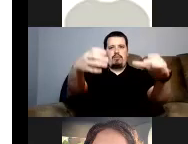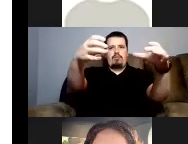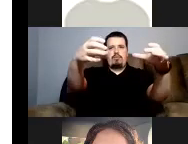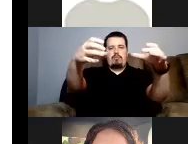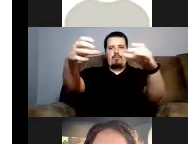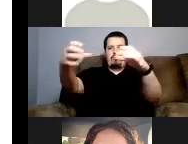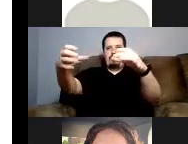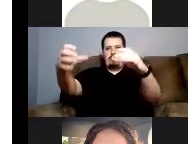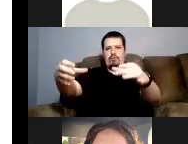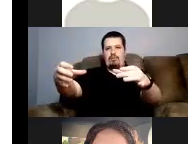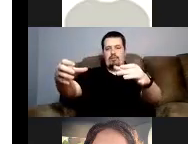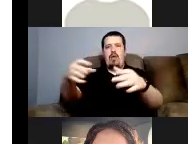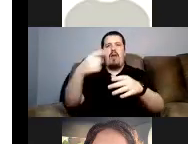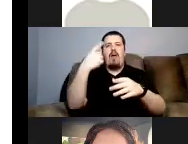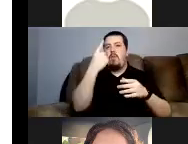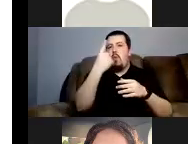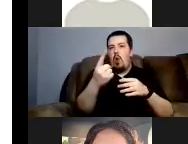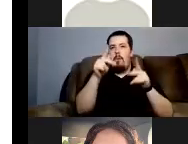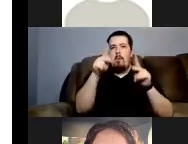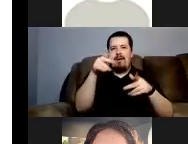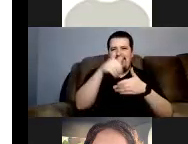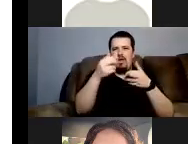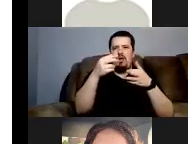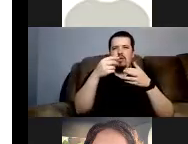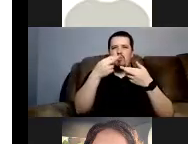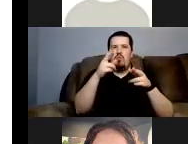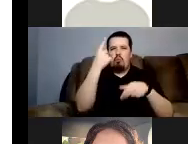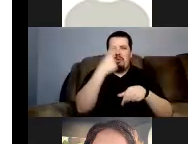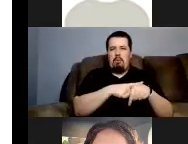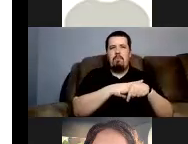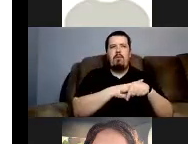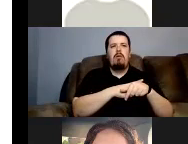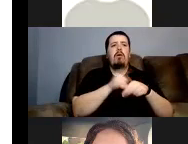single occupancy stall so just one person in at a time. And this is important because it allows